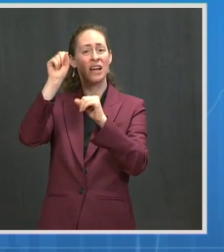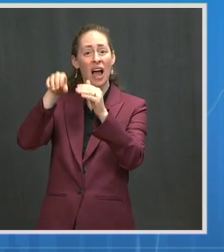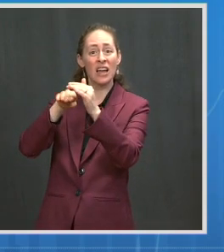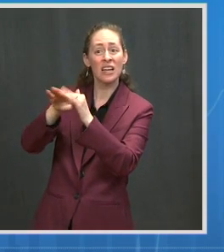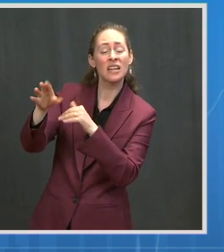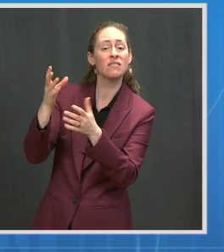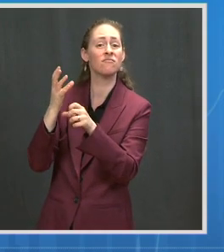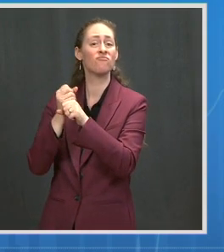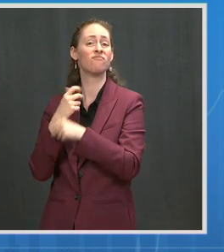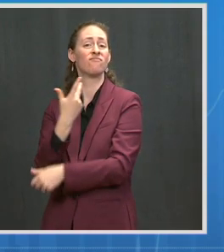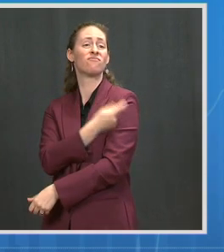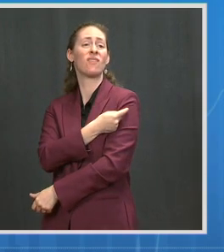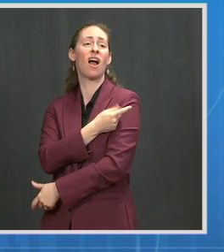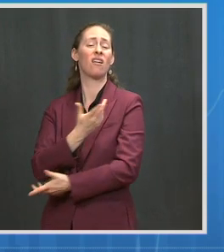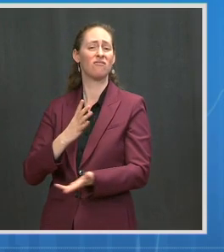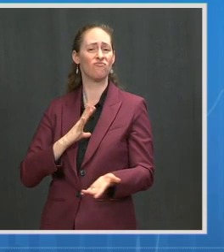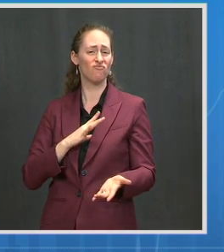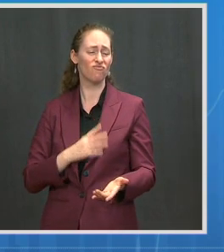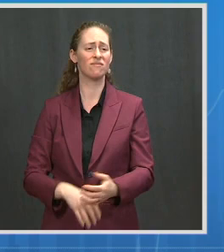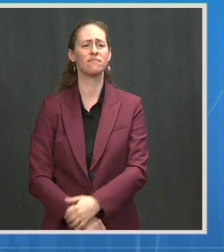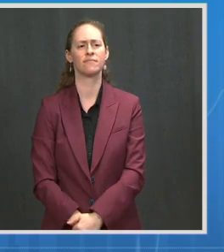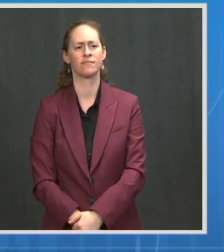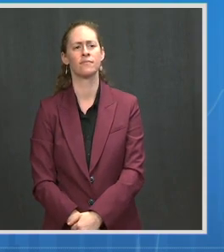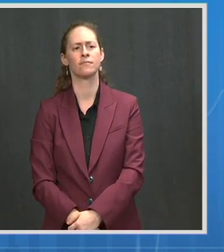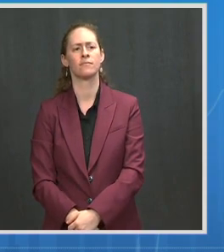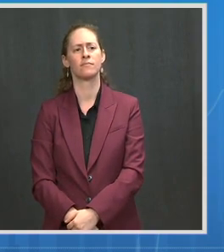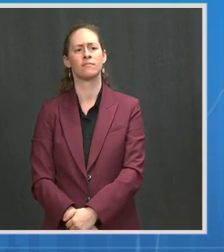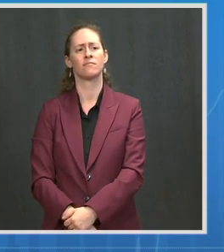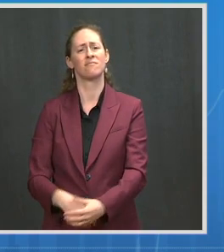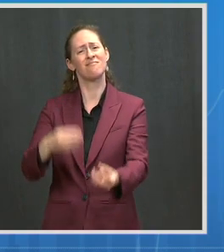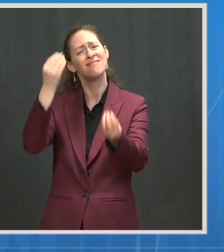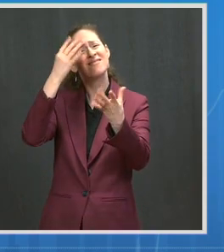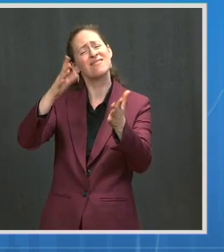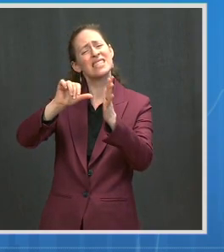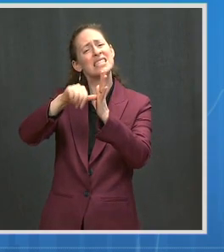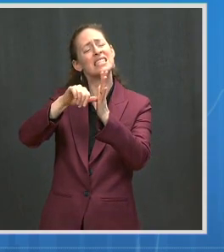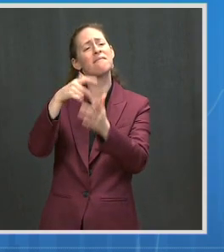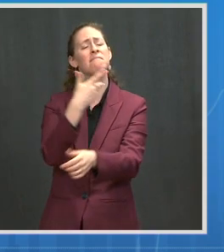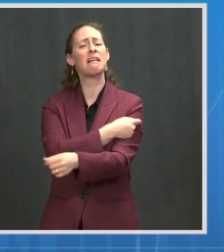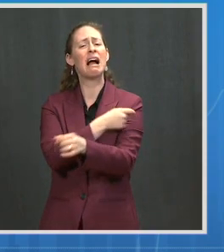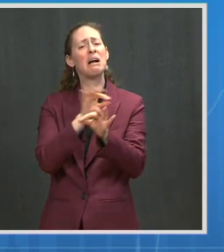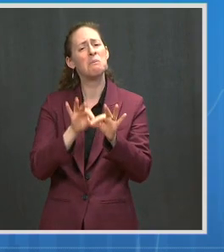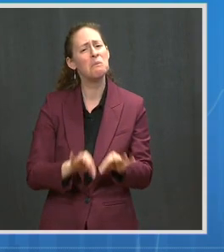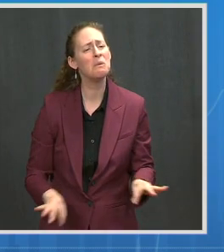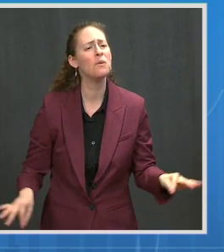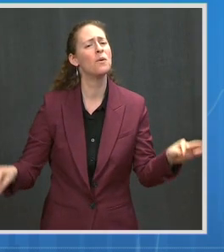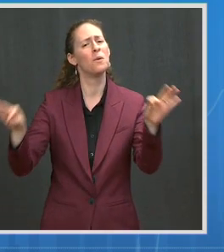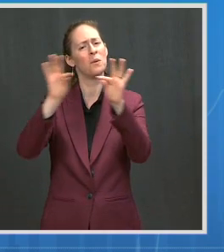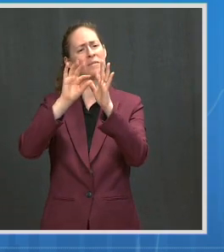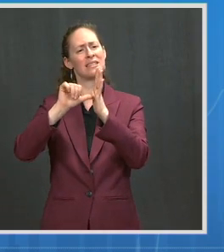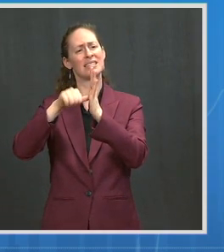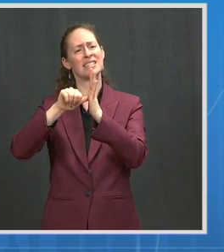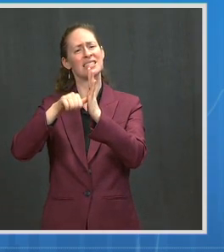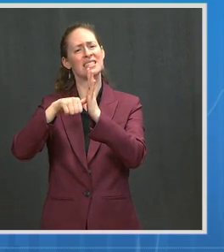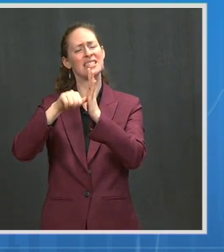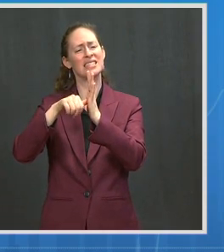These vaccinations are essential. However, if you are unvaccinated, you are at risk, regardless of your age.